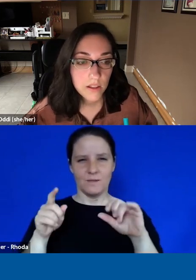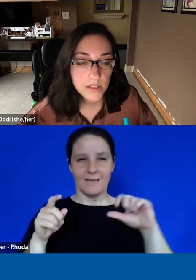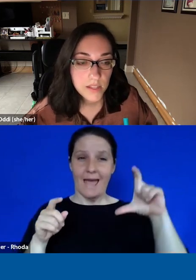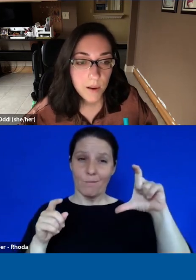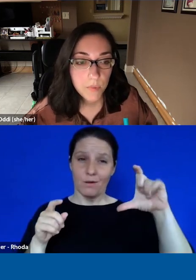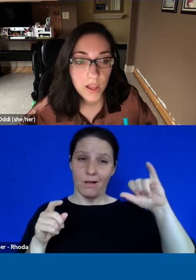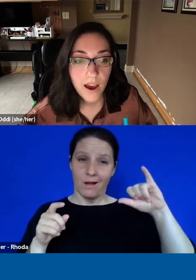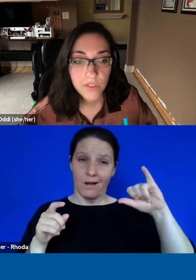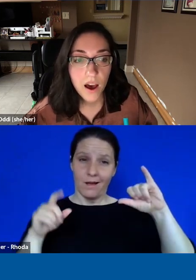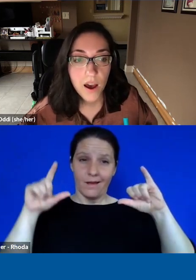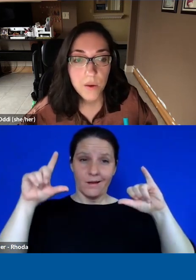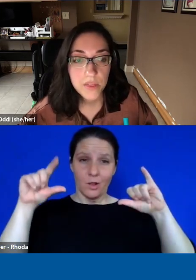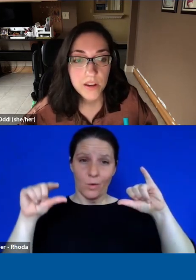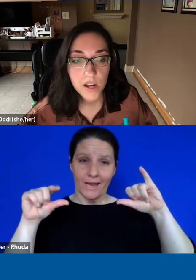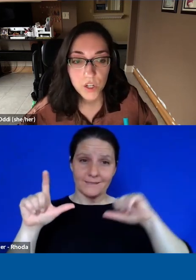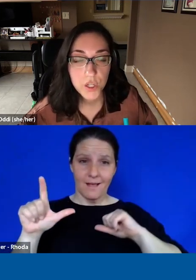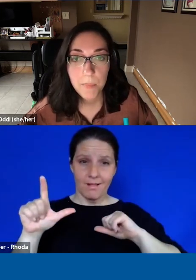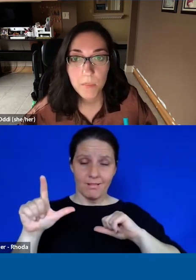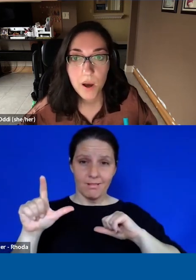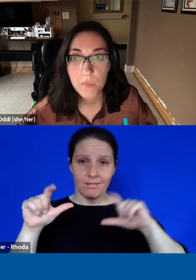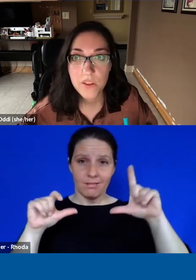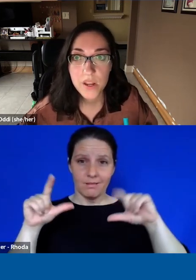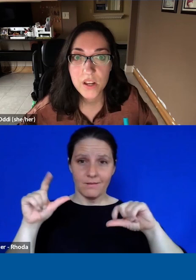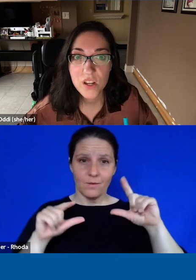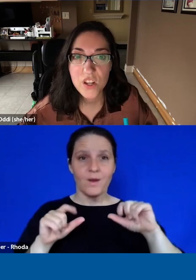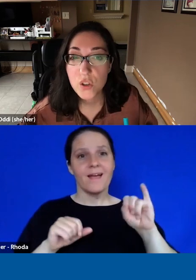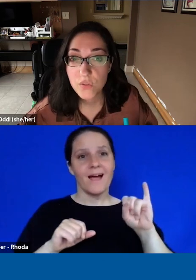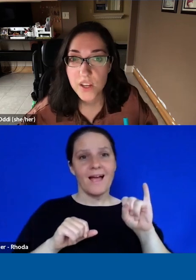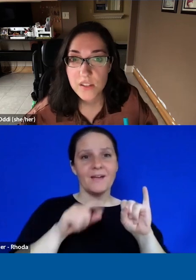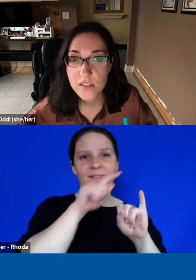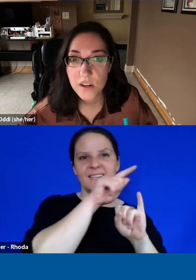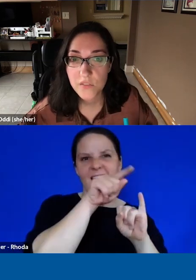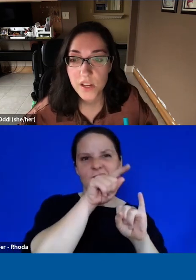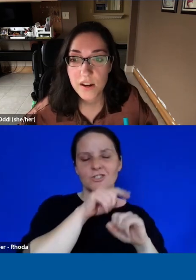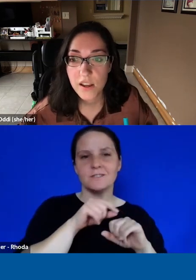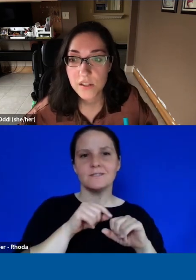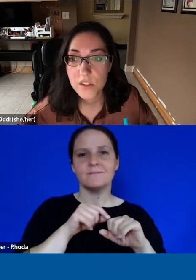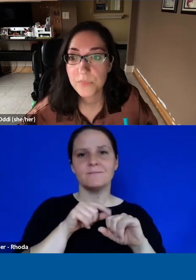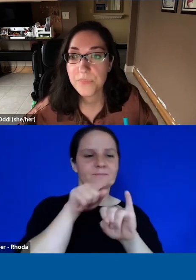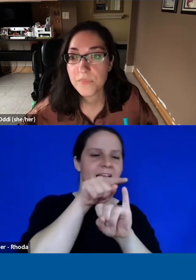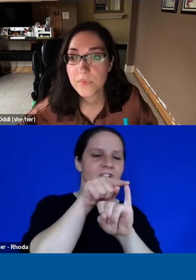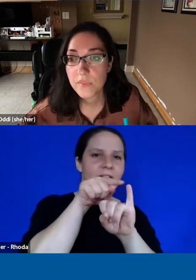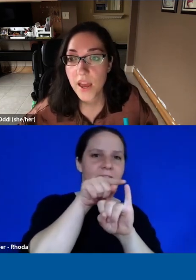like the slab will have the I with the dash on the top and the bottom without getting two fancy as serifs kind of get into